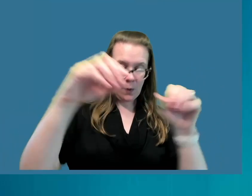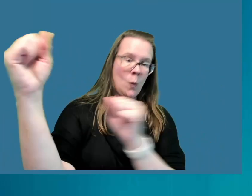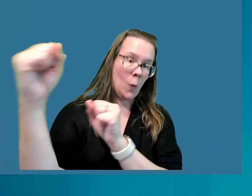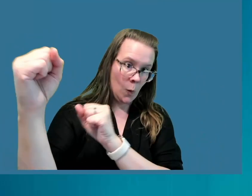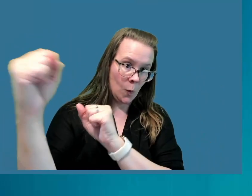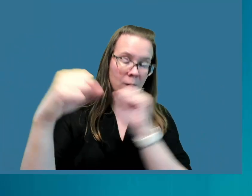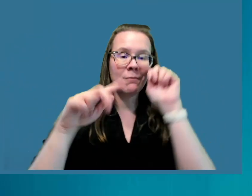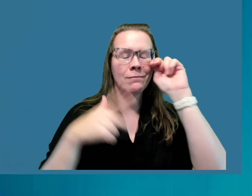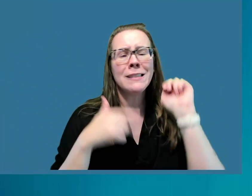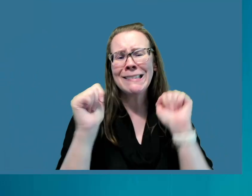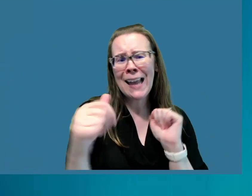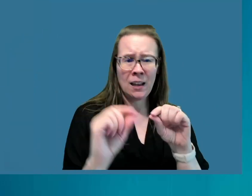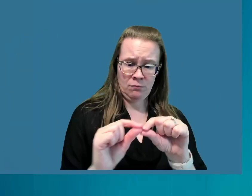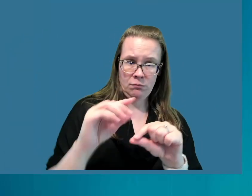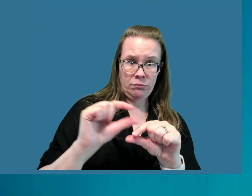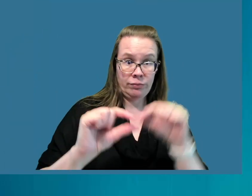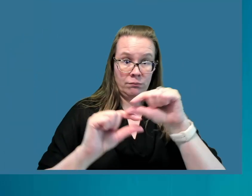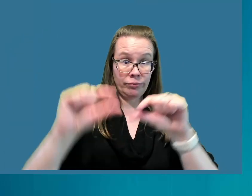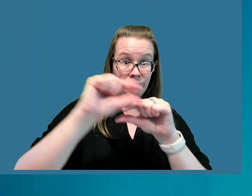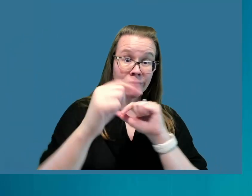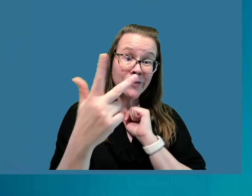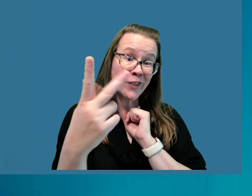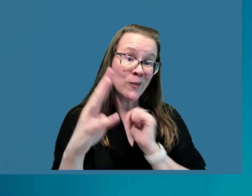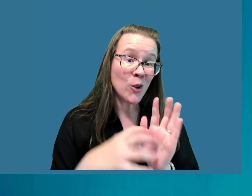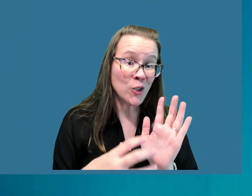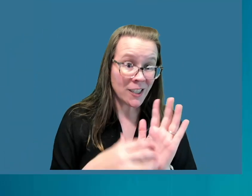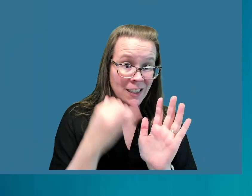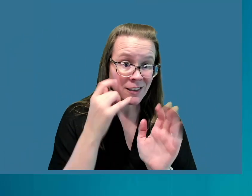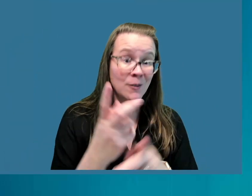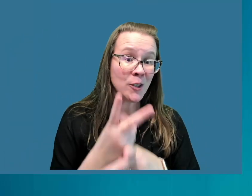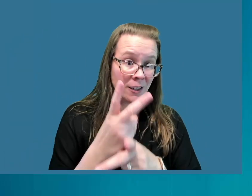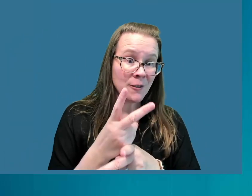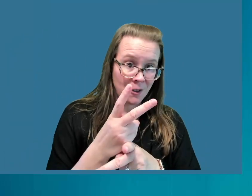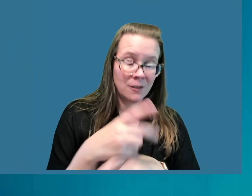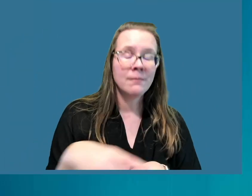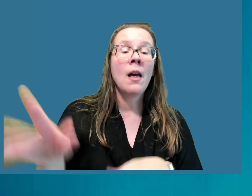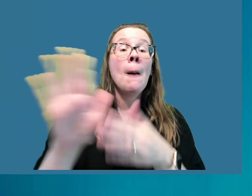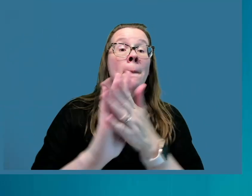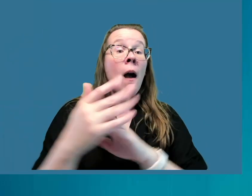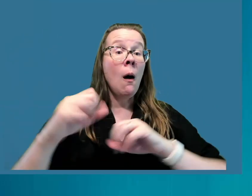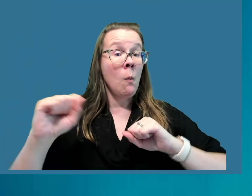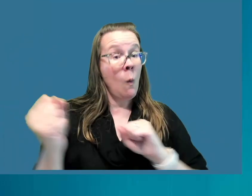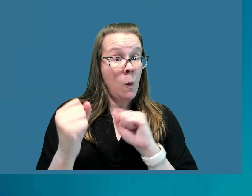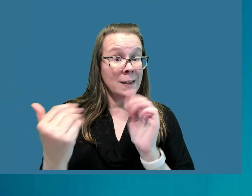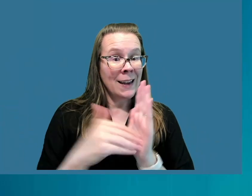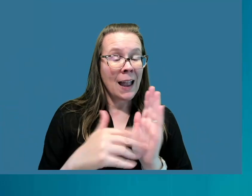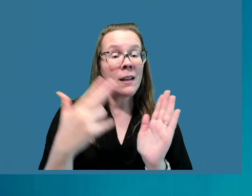and I'll stack them on top of that first layer. And put them back in the fridge while I'm rolling out the third layer. And so usually you can stack them like three or four tall,